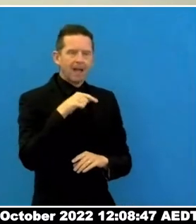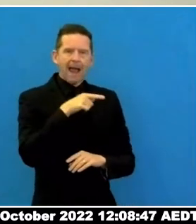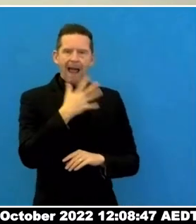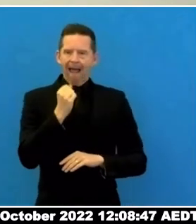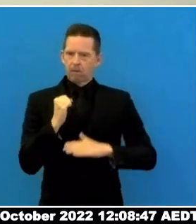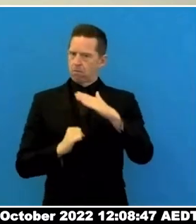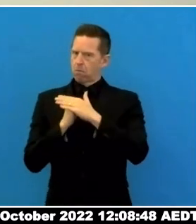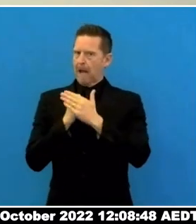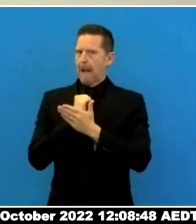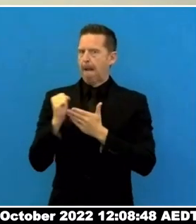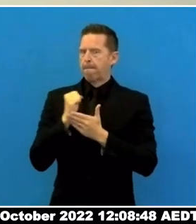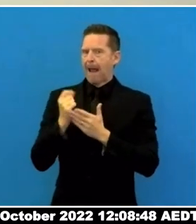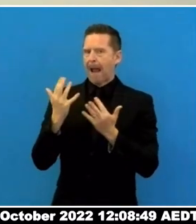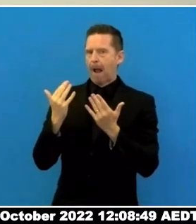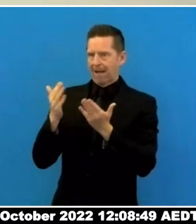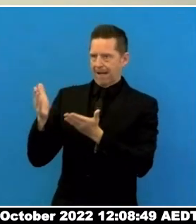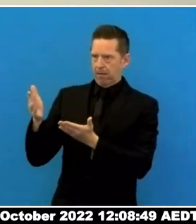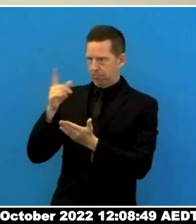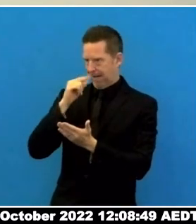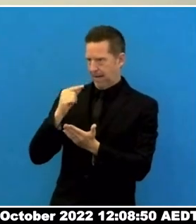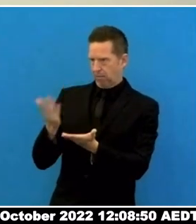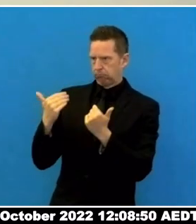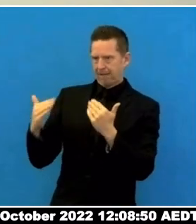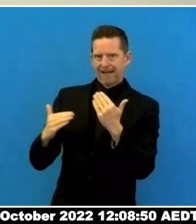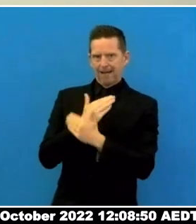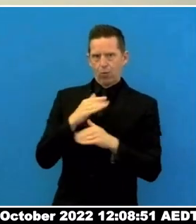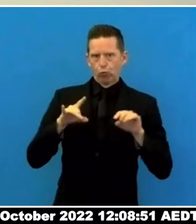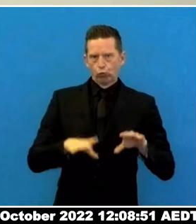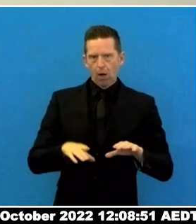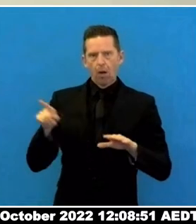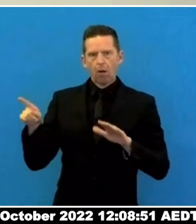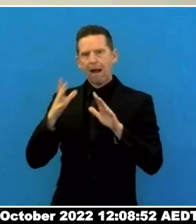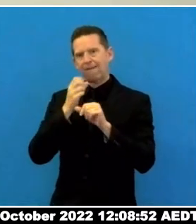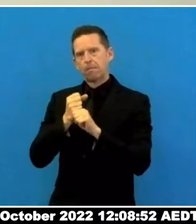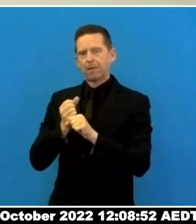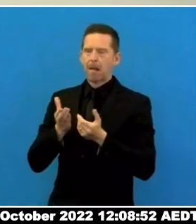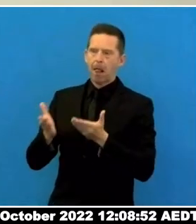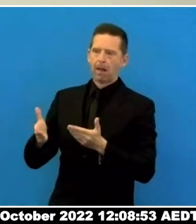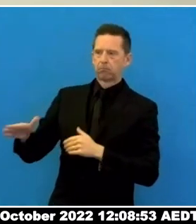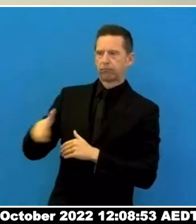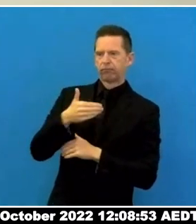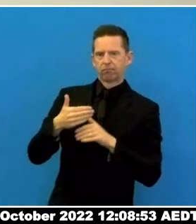and that's how many people, you know, the government kind of allows into the country on that basis.